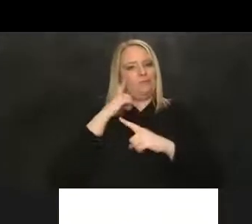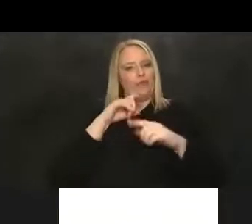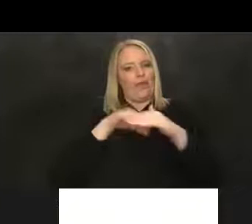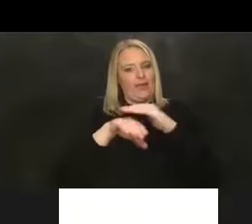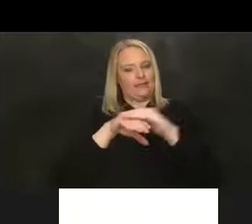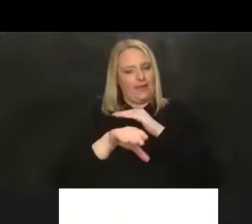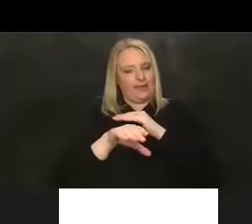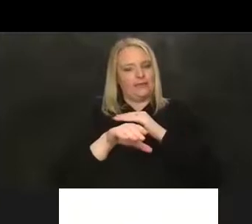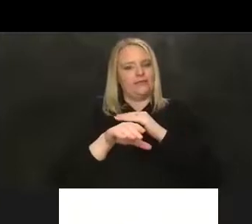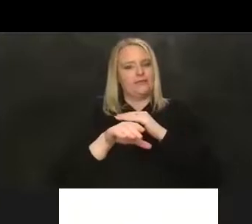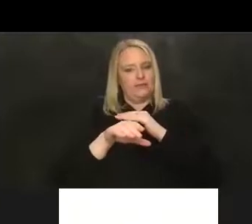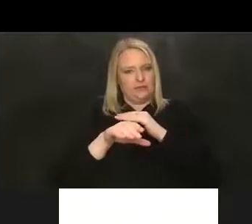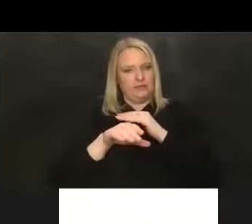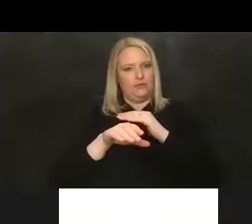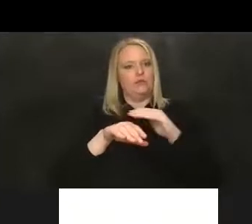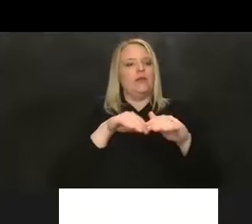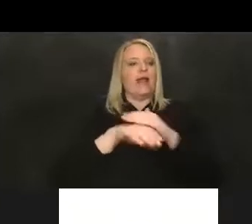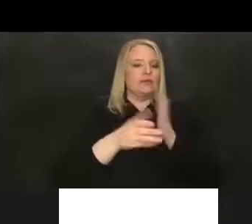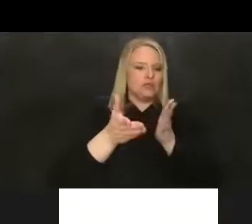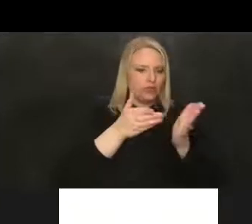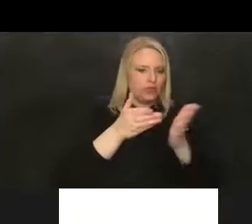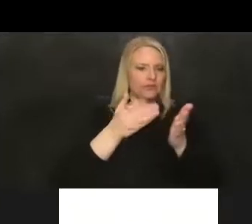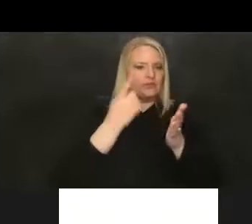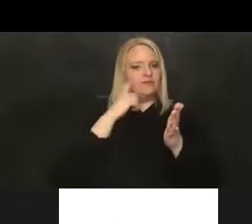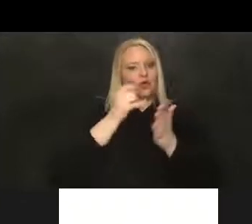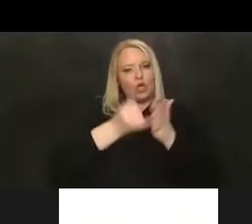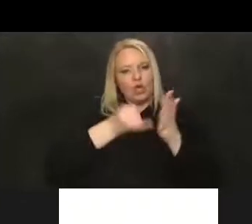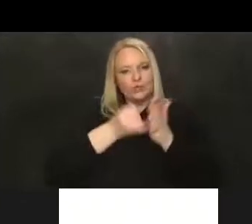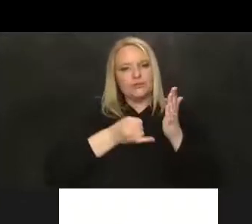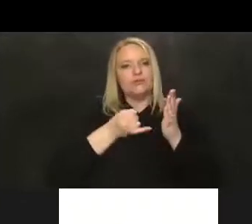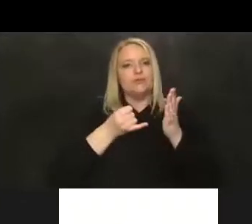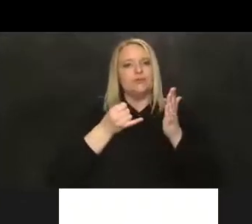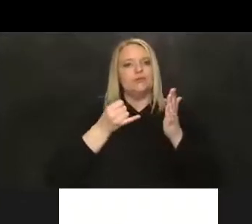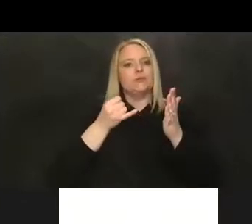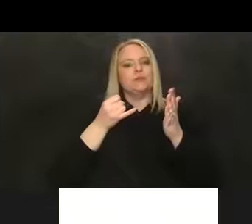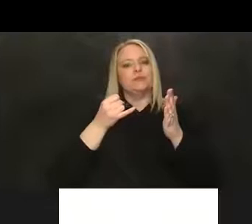in access services for arts, you know, things like captioning, and ASL interpretation, and